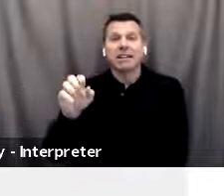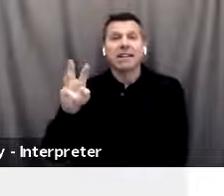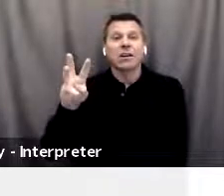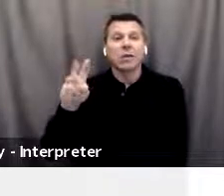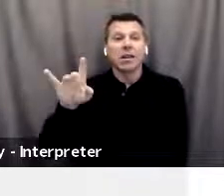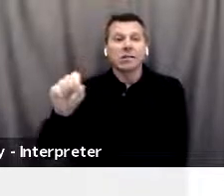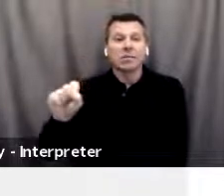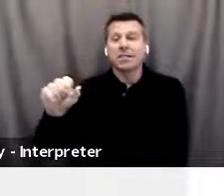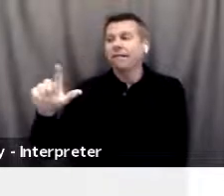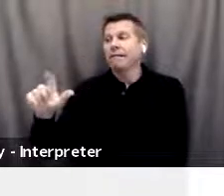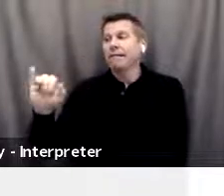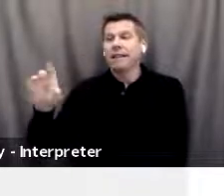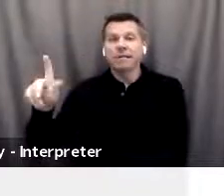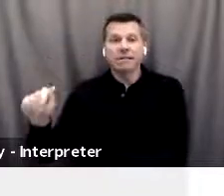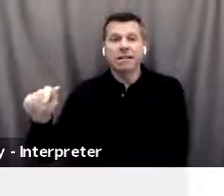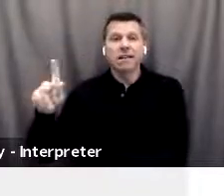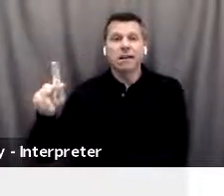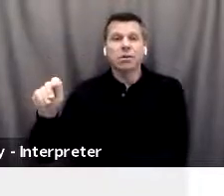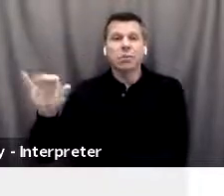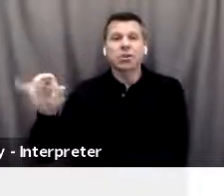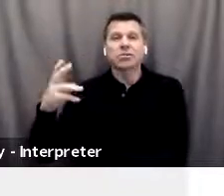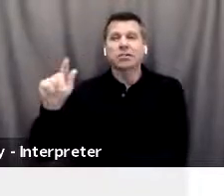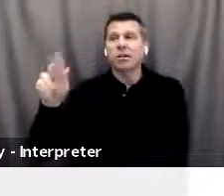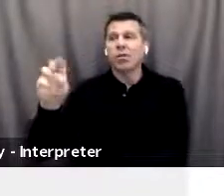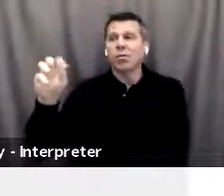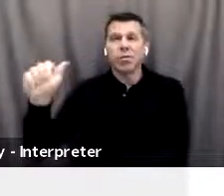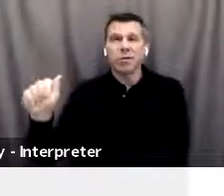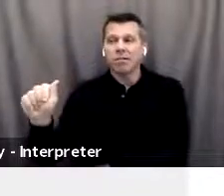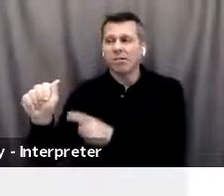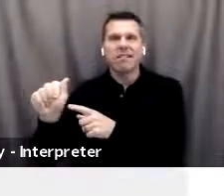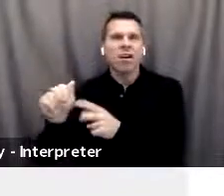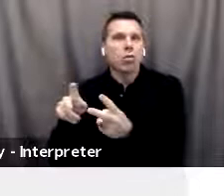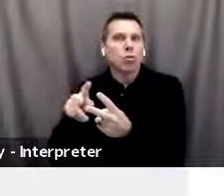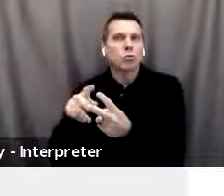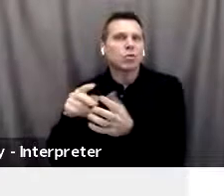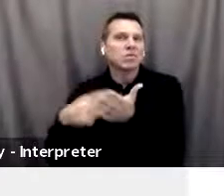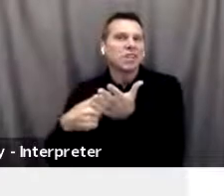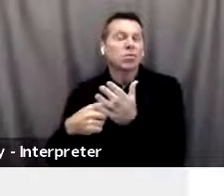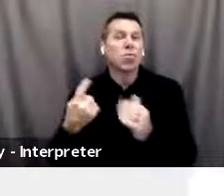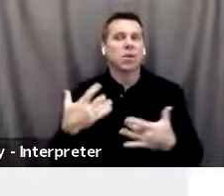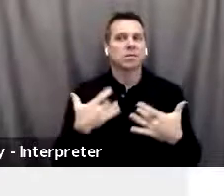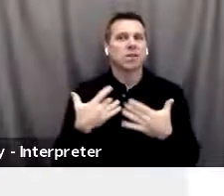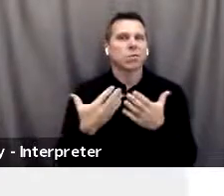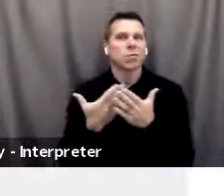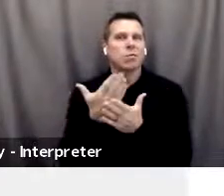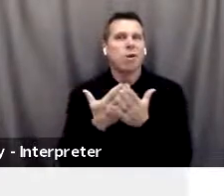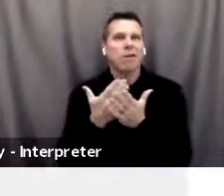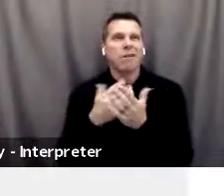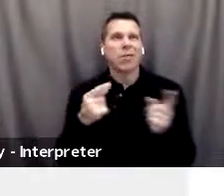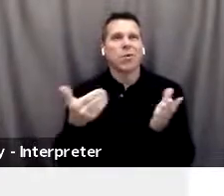they are going to talk to you about one of the most exciting pieces of this new grant program, which is our plans for first year